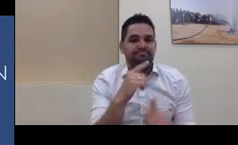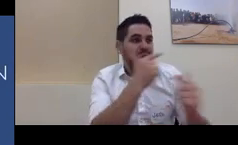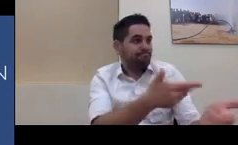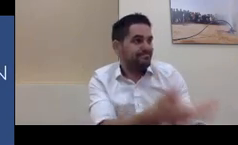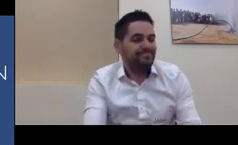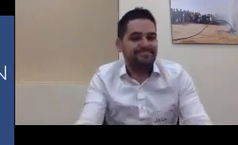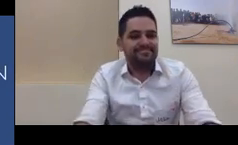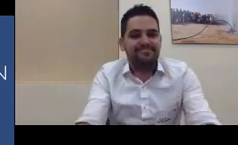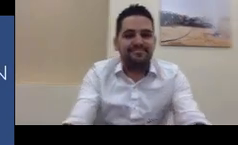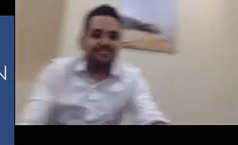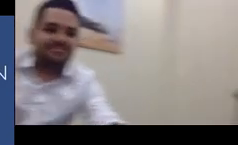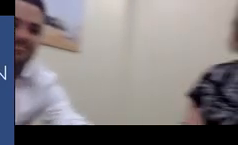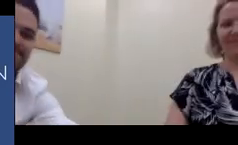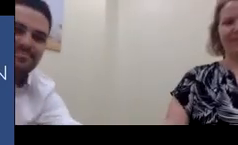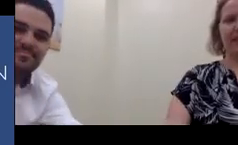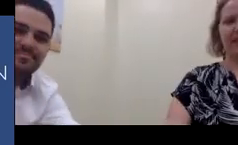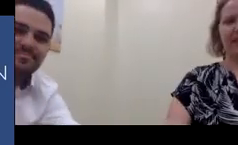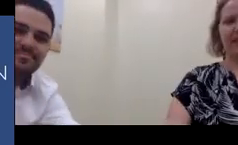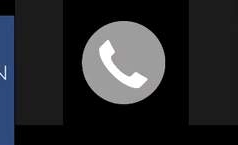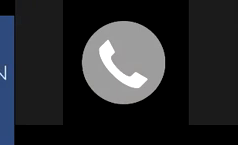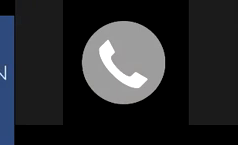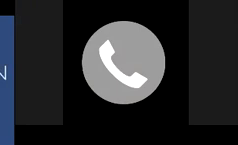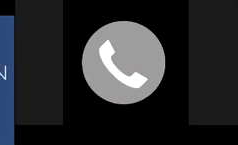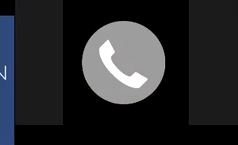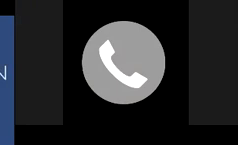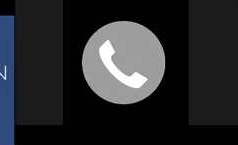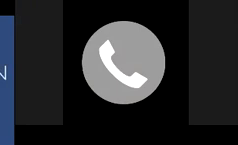of this project and experience, so Kristina? Thank you.